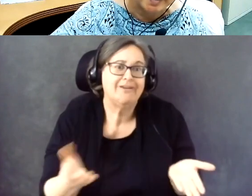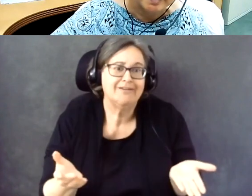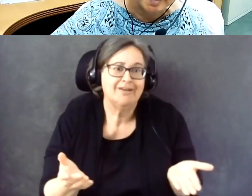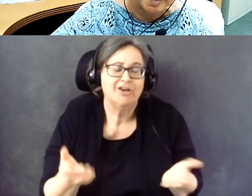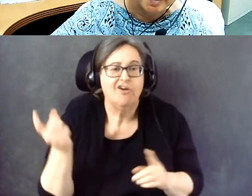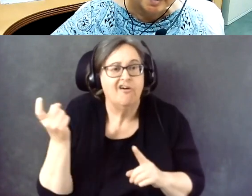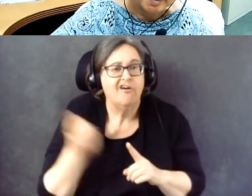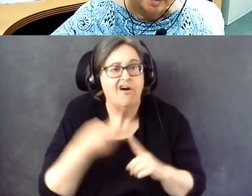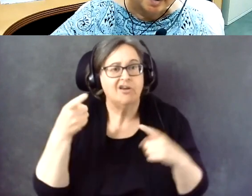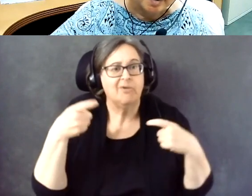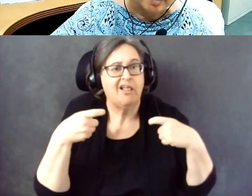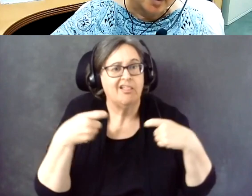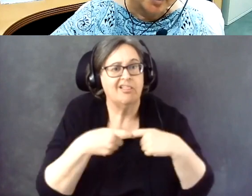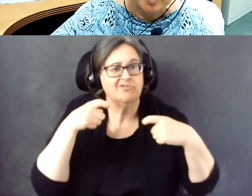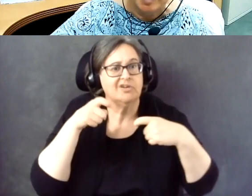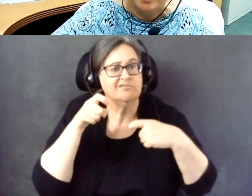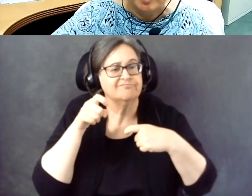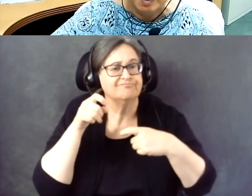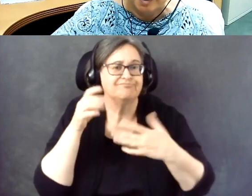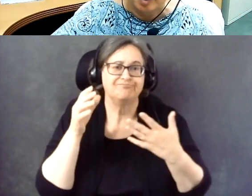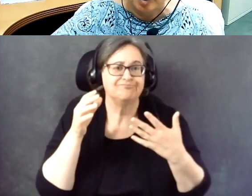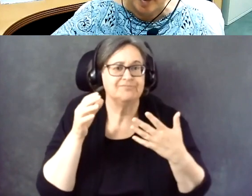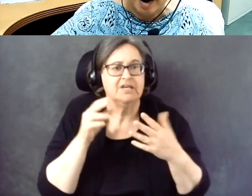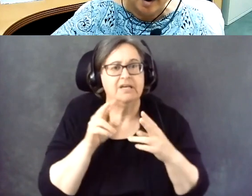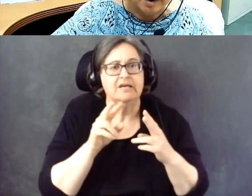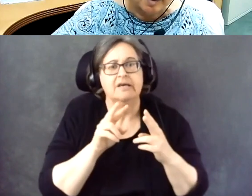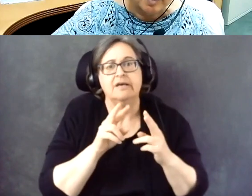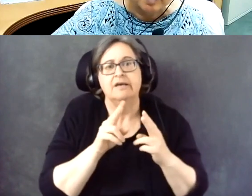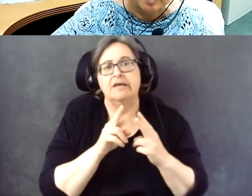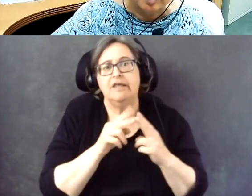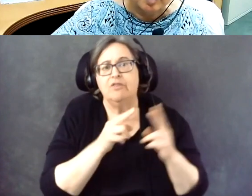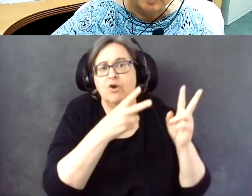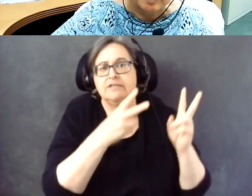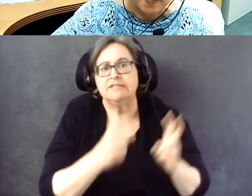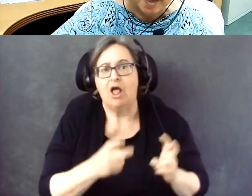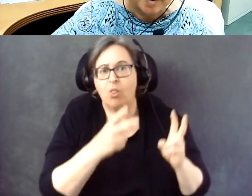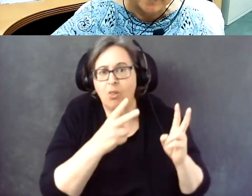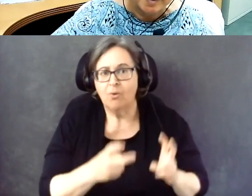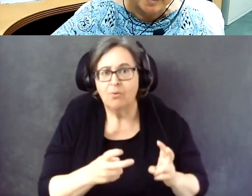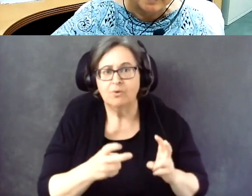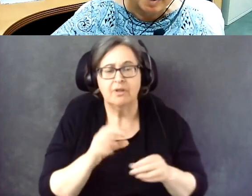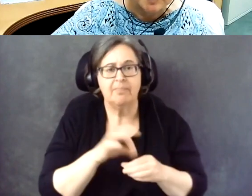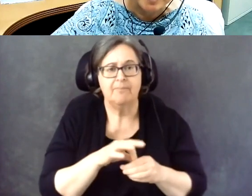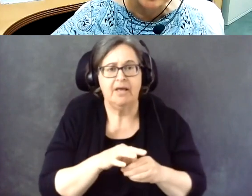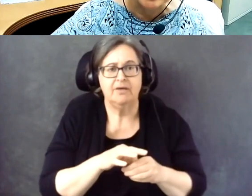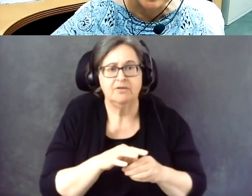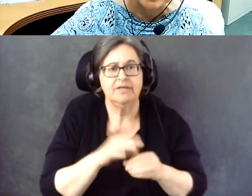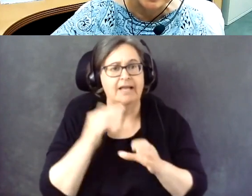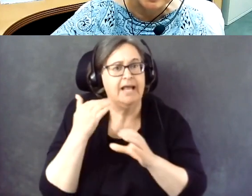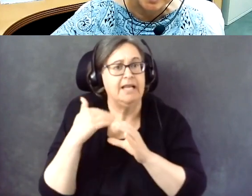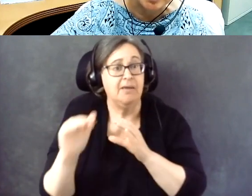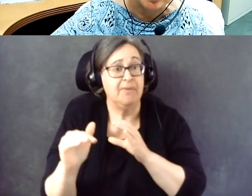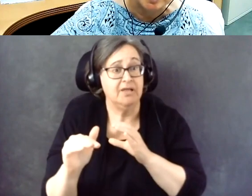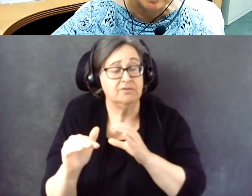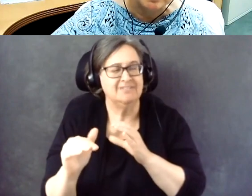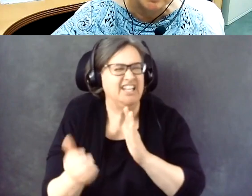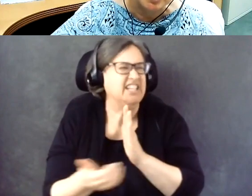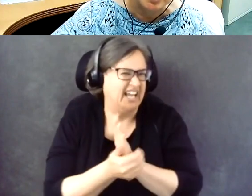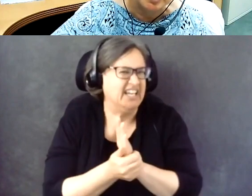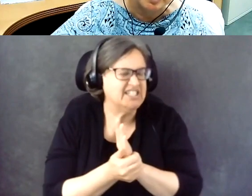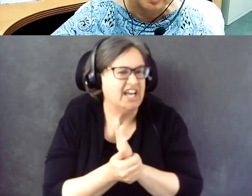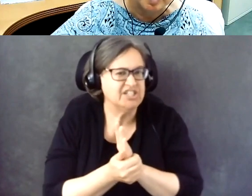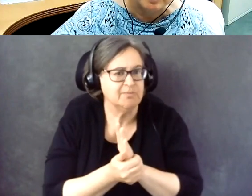You just automatically, you either download the ballot, and then email it as an attachment